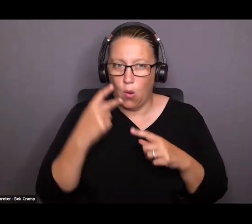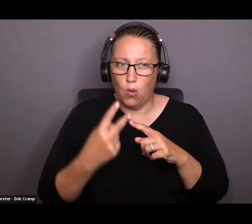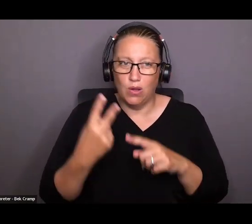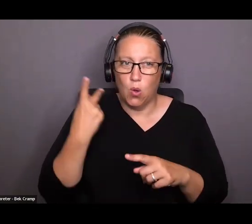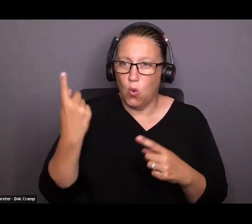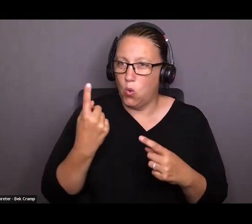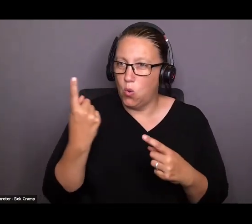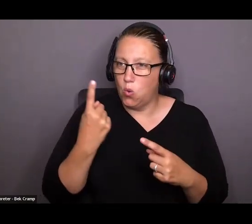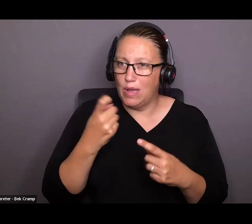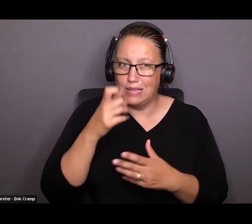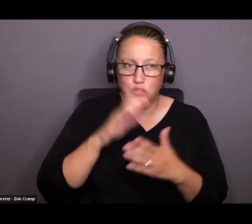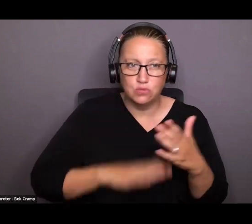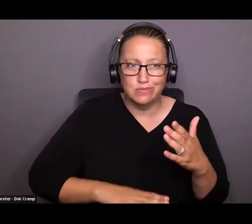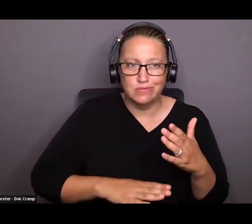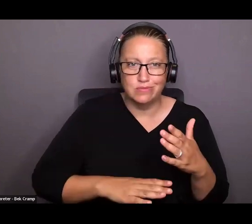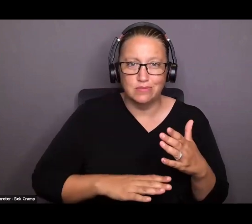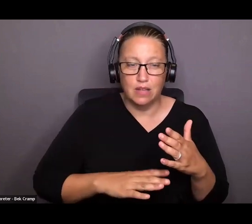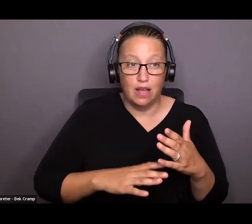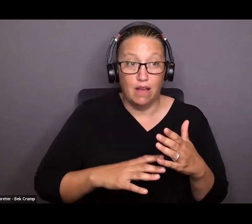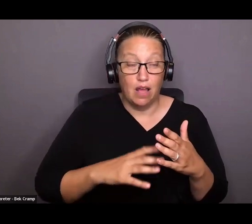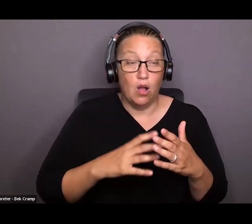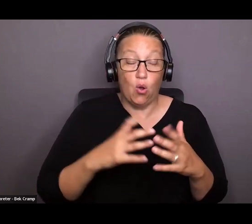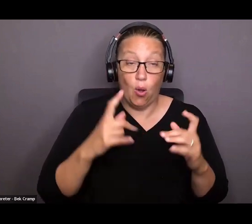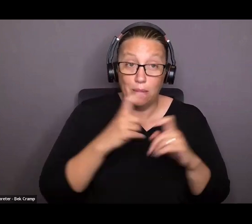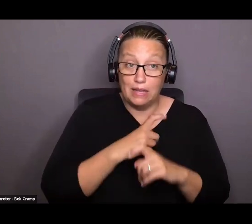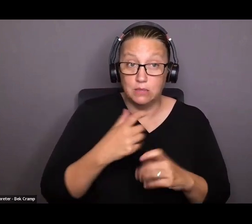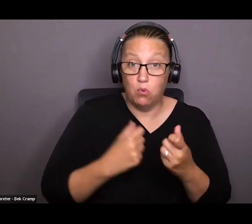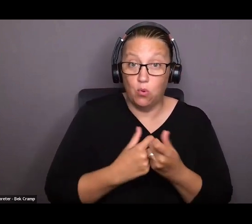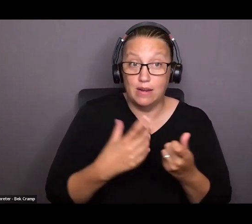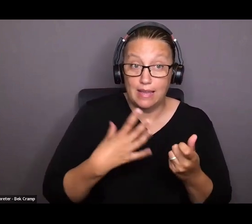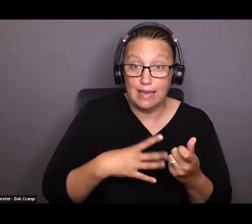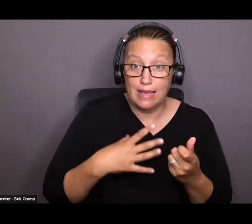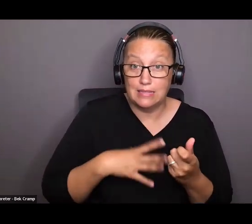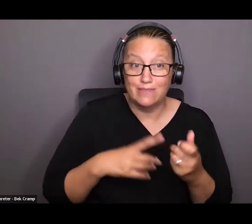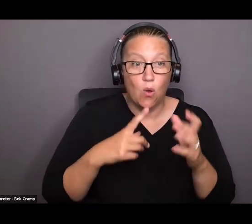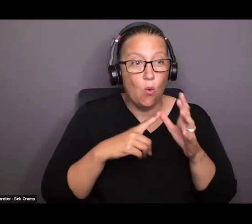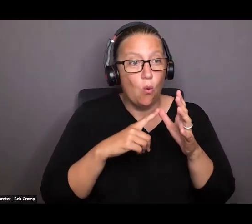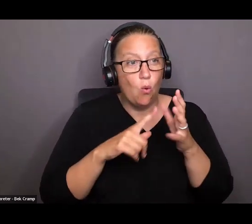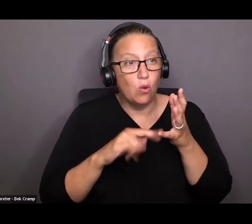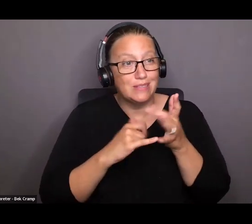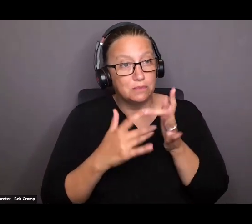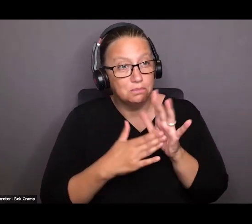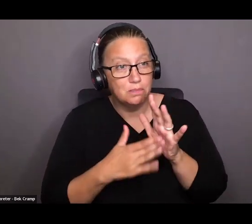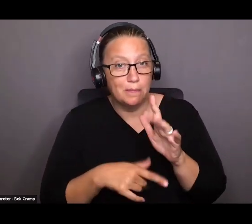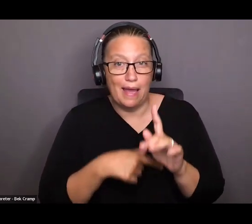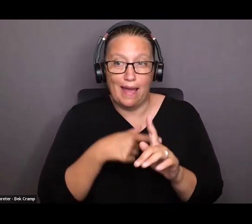complex support, often who are both autistic and have an intellectual disability and how